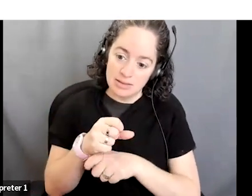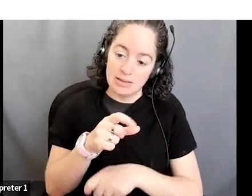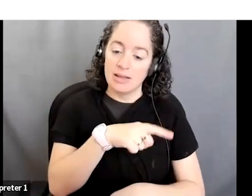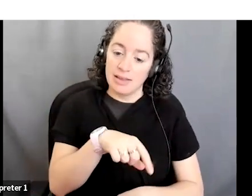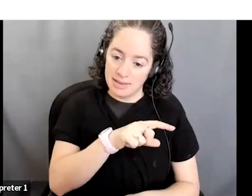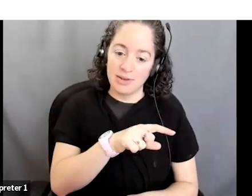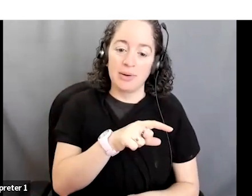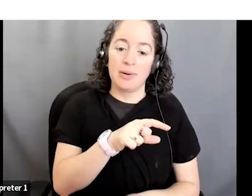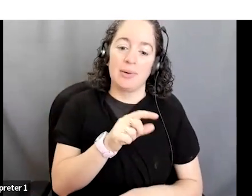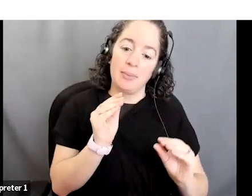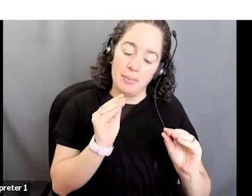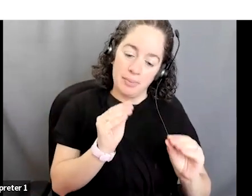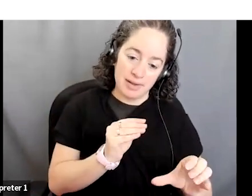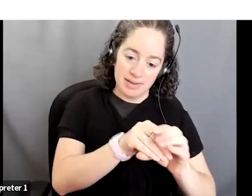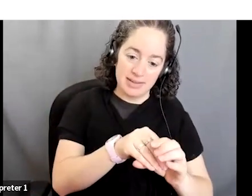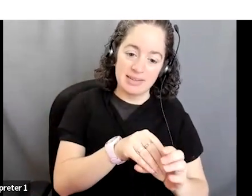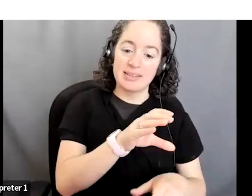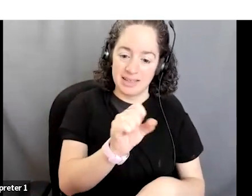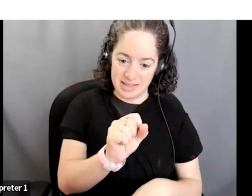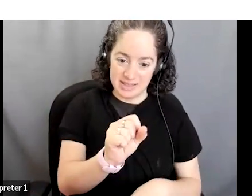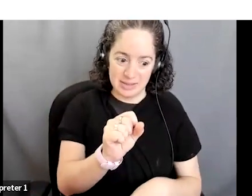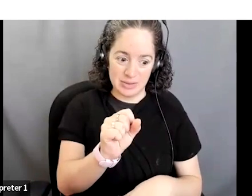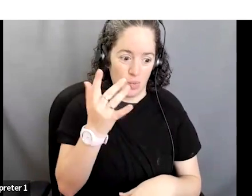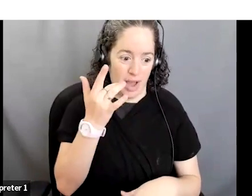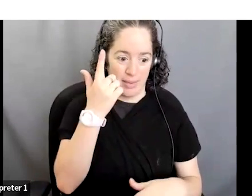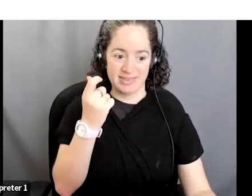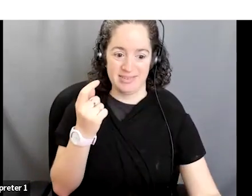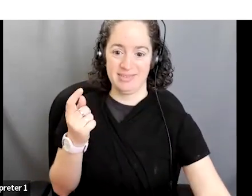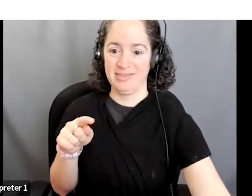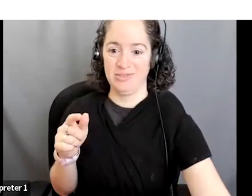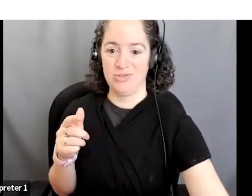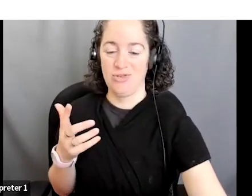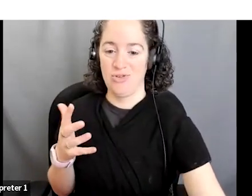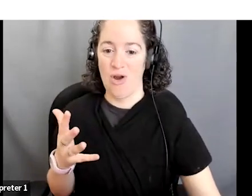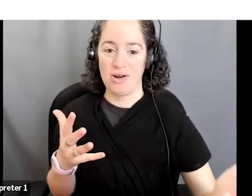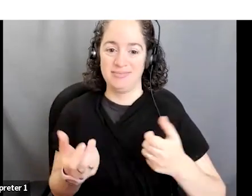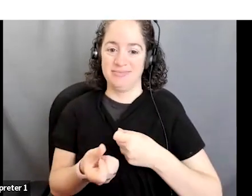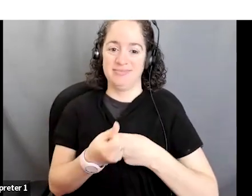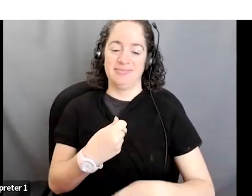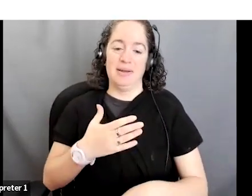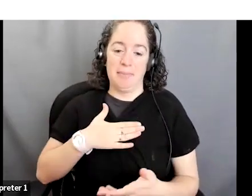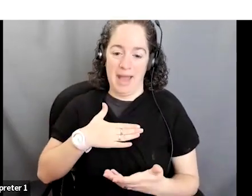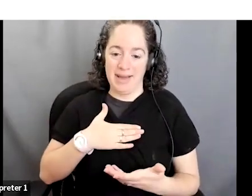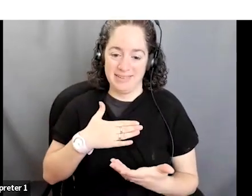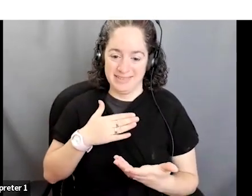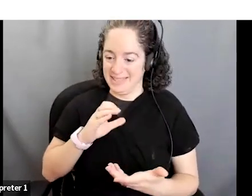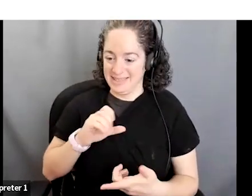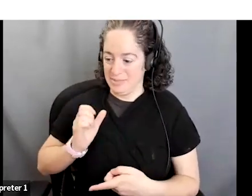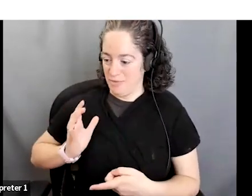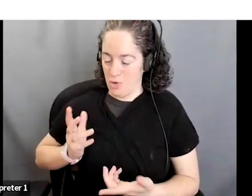our theme CSS that we wrote in the first place. It is a very, very common complaint among developers.